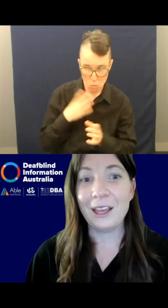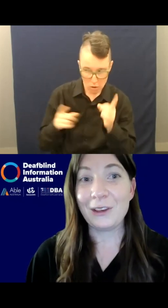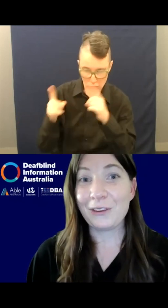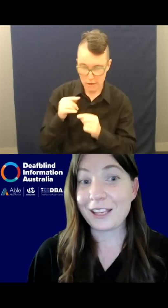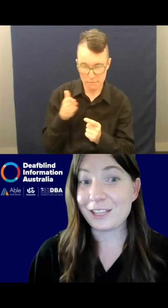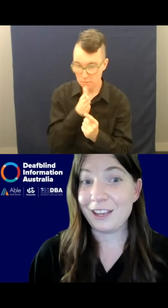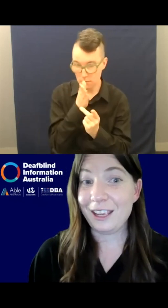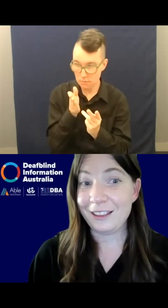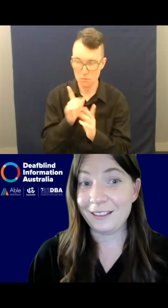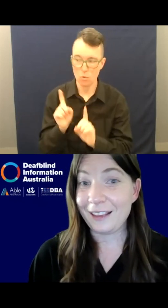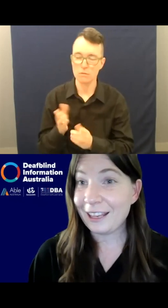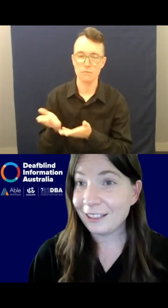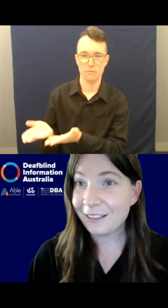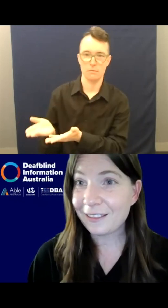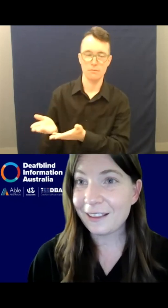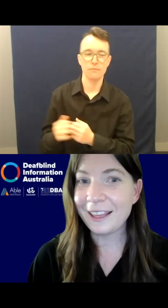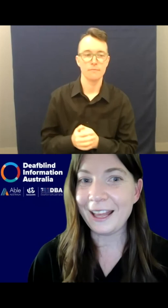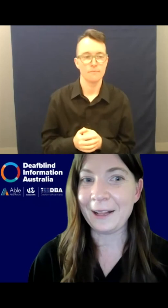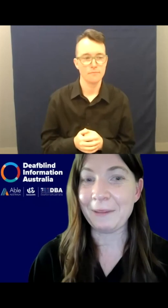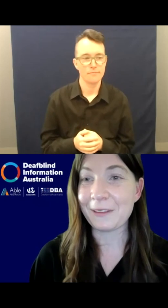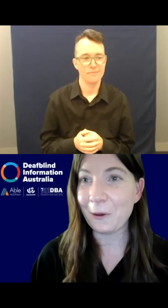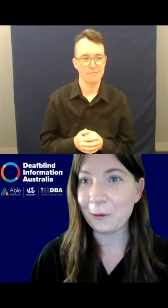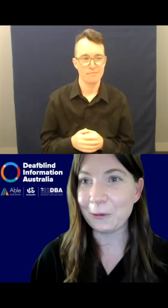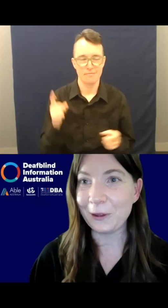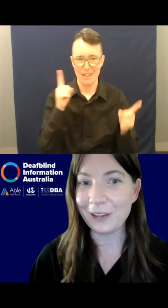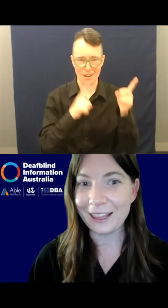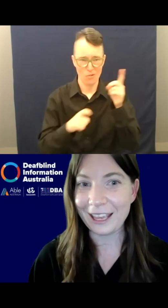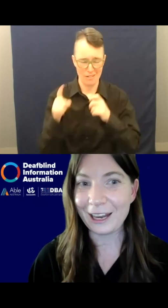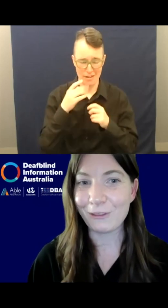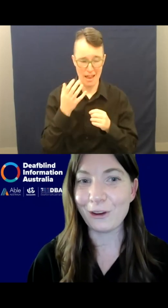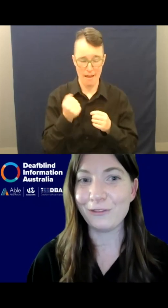Creativity is endless. There's a whole world out there and I've got a few